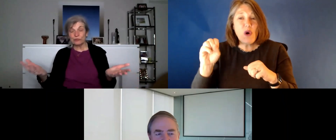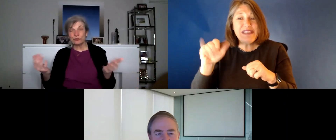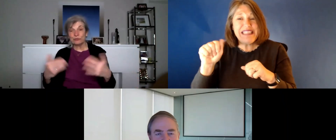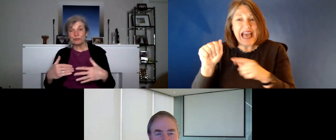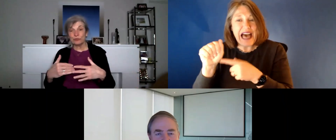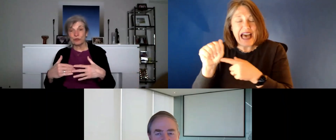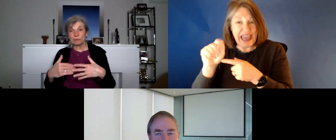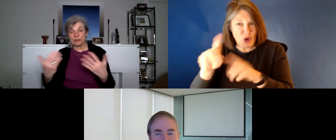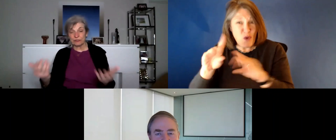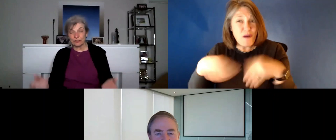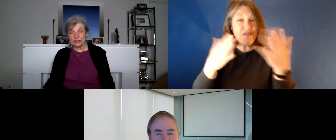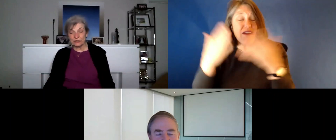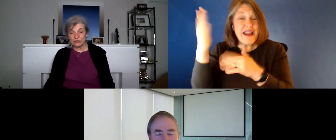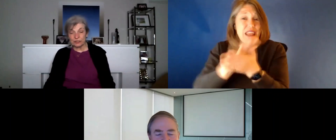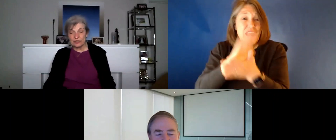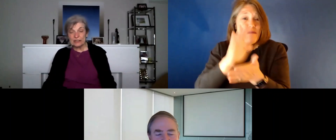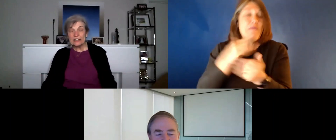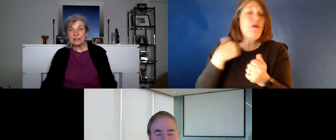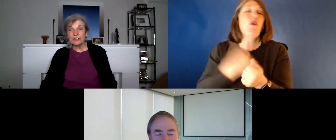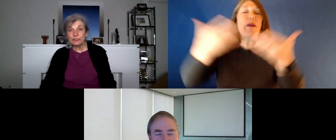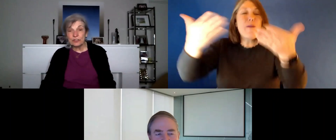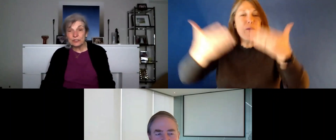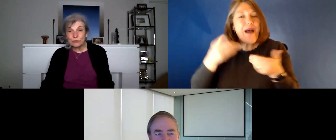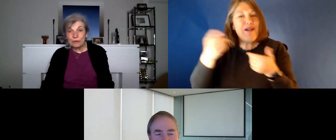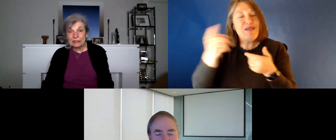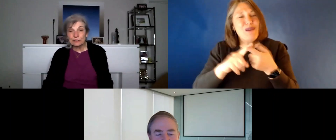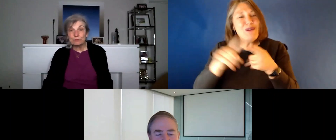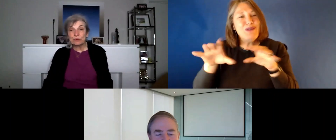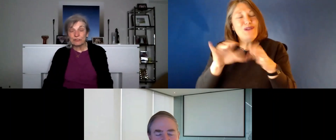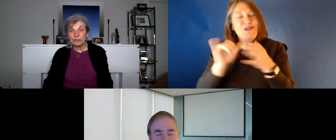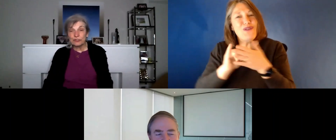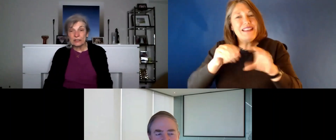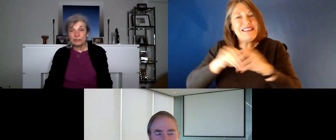to do your presentation 06:13:26 in this interactive presentation